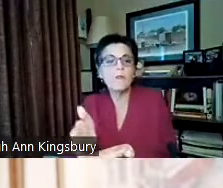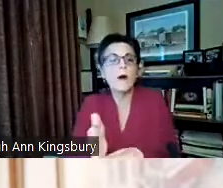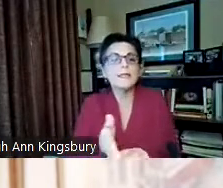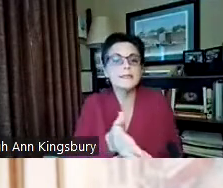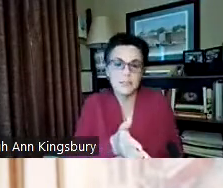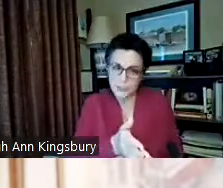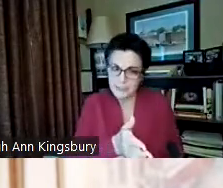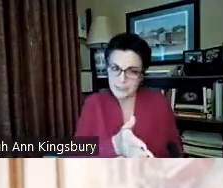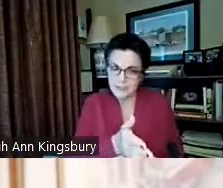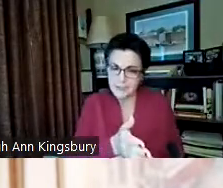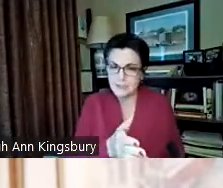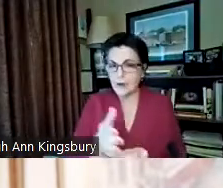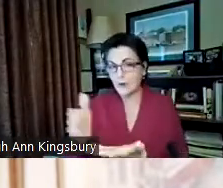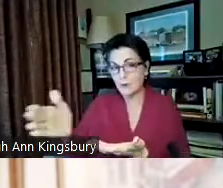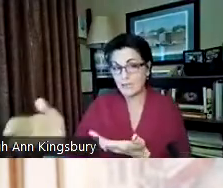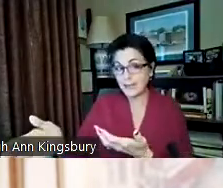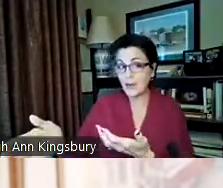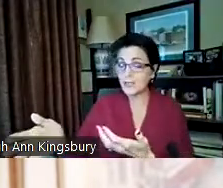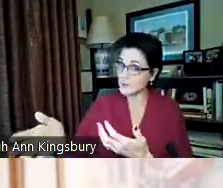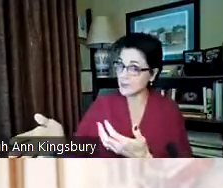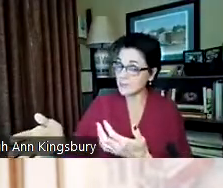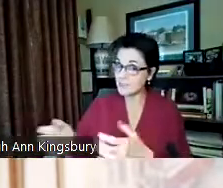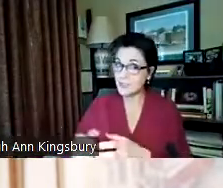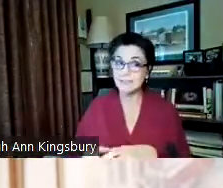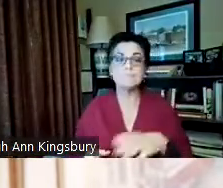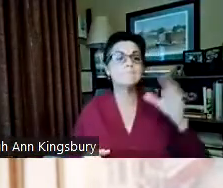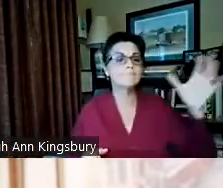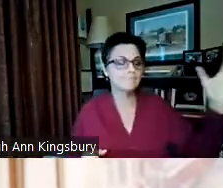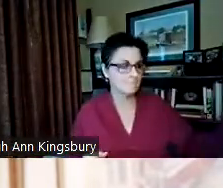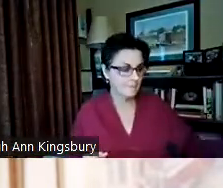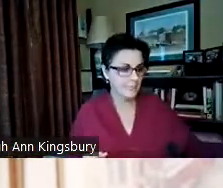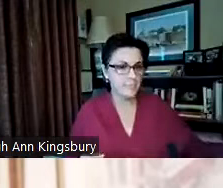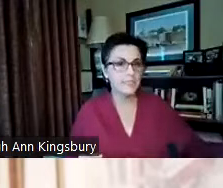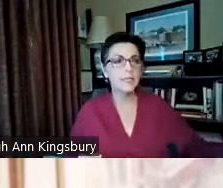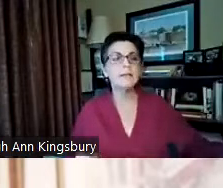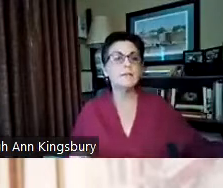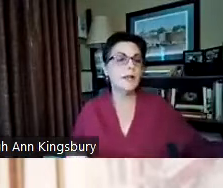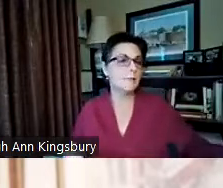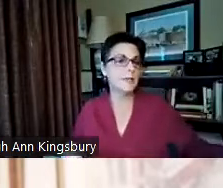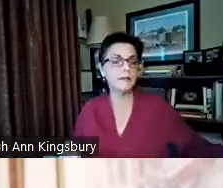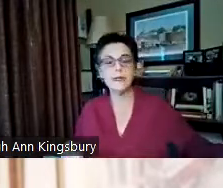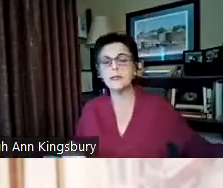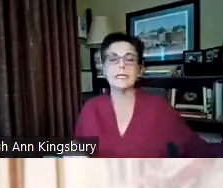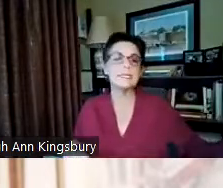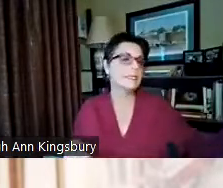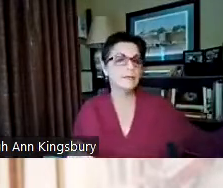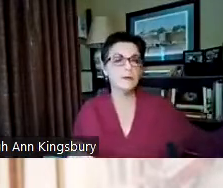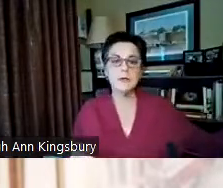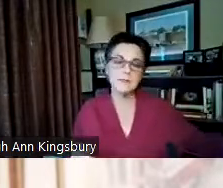what decisions so peas and carrots are one decision. Consenting for an appendectomy are consenting for a liver